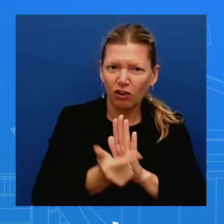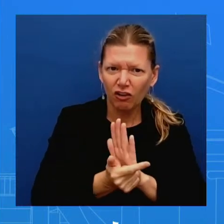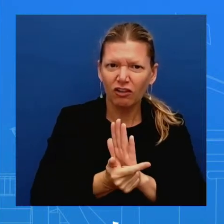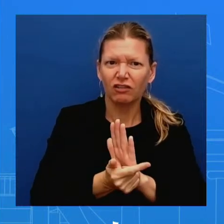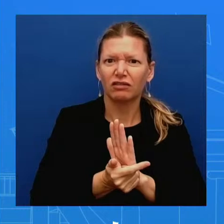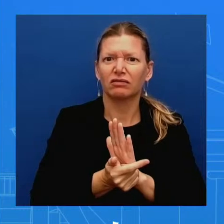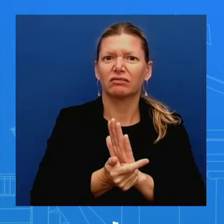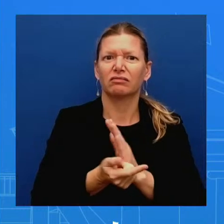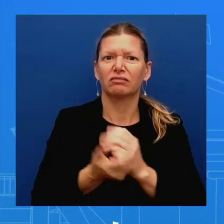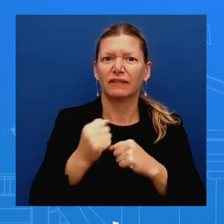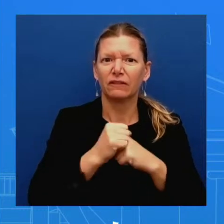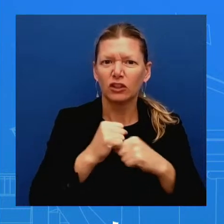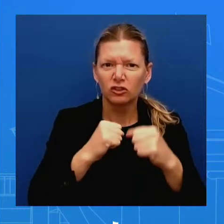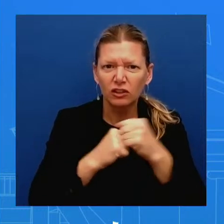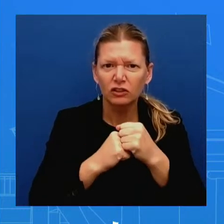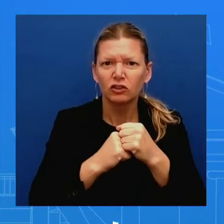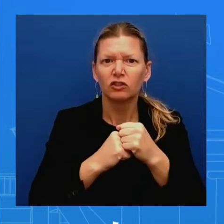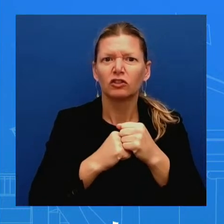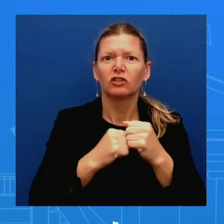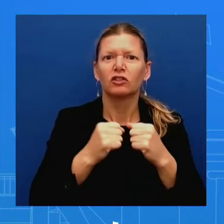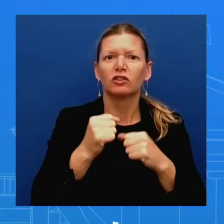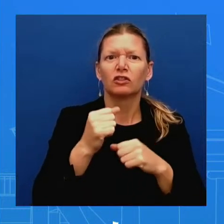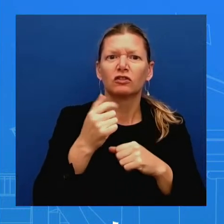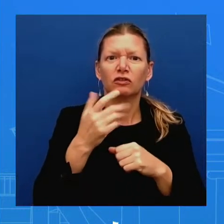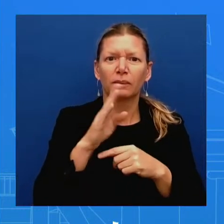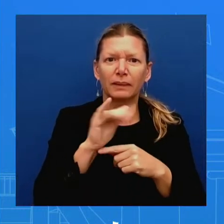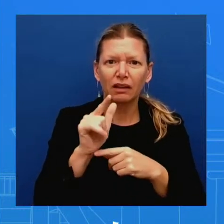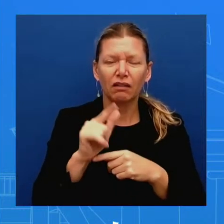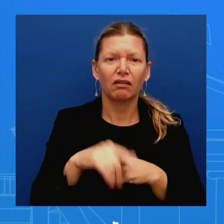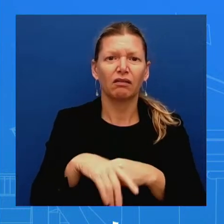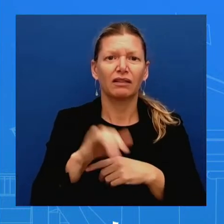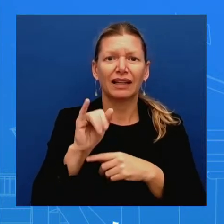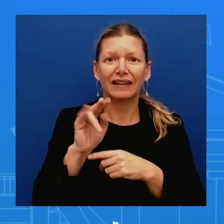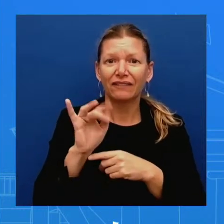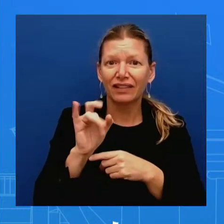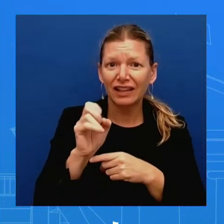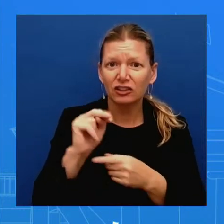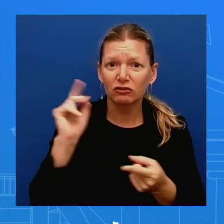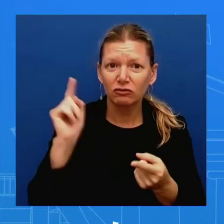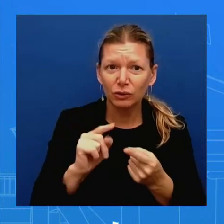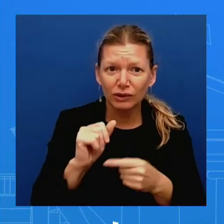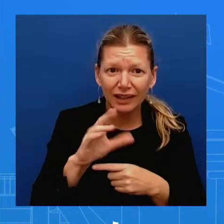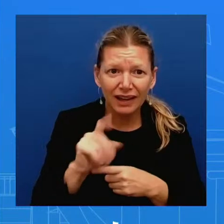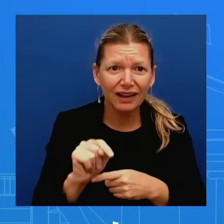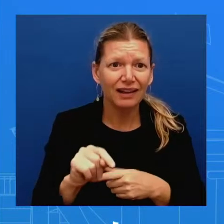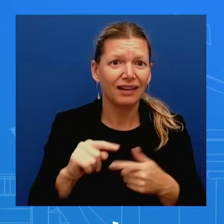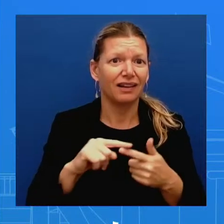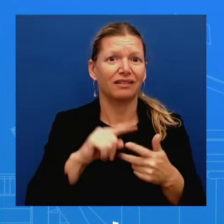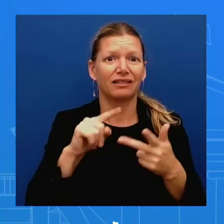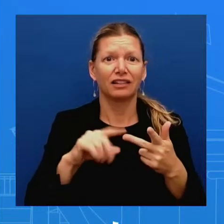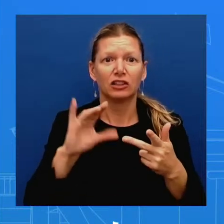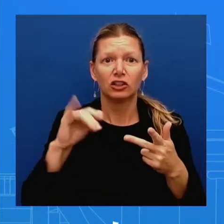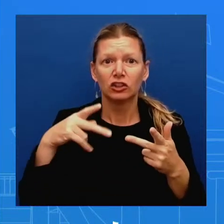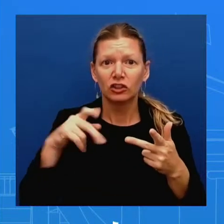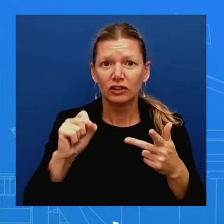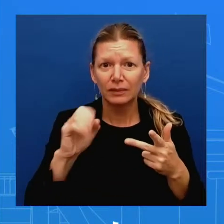the CHIPS bill, and -- and also the American Rescue Plan -- that each of those pillars have the same core of equity.